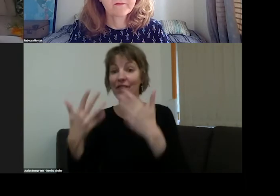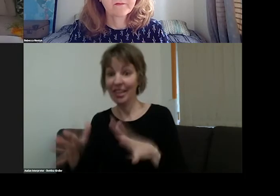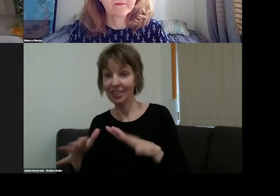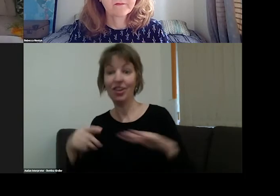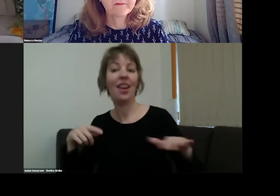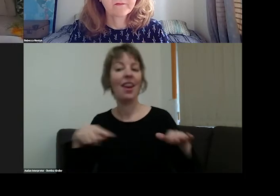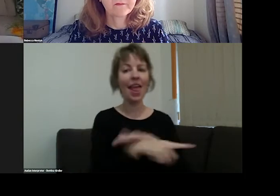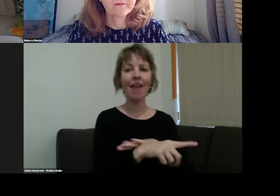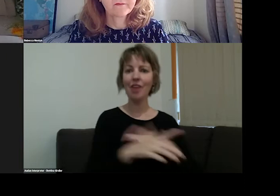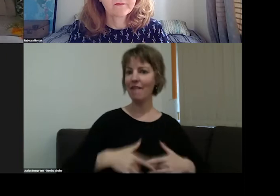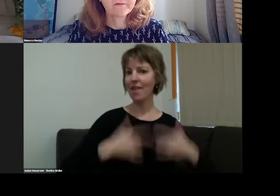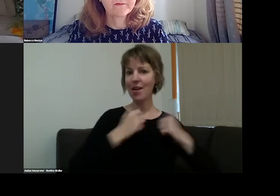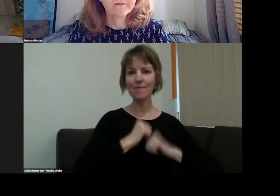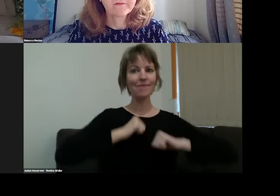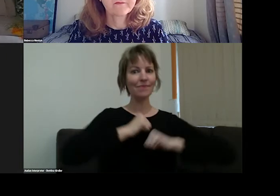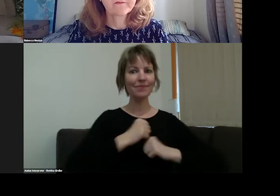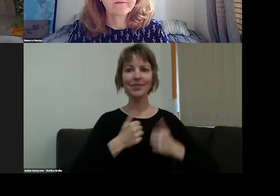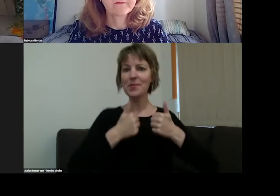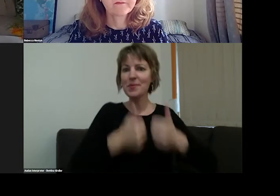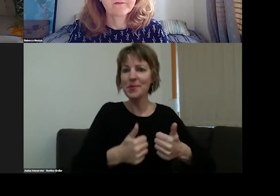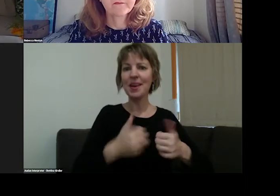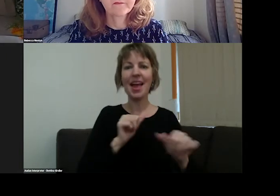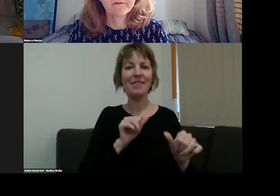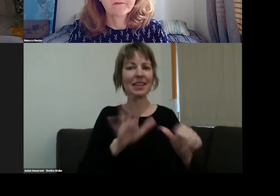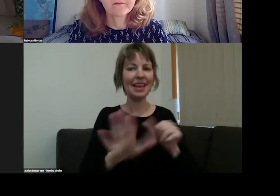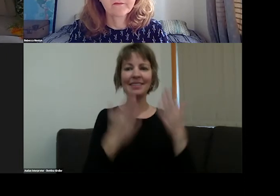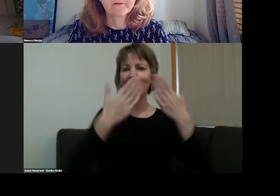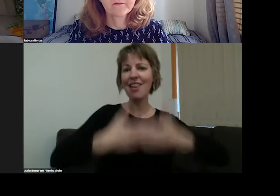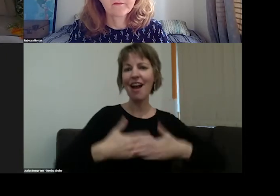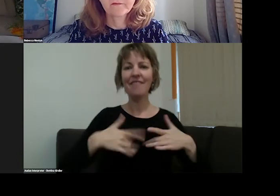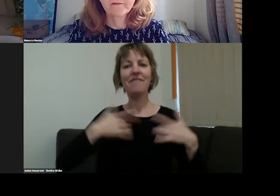we'd had a fantastic night together, it felt like a party where people were